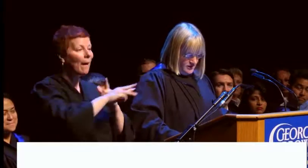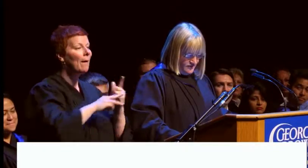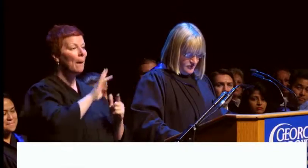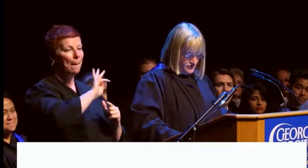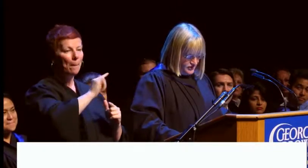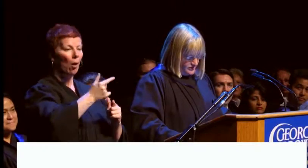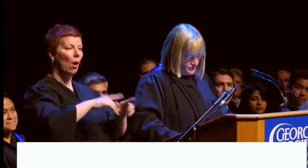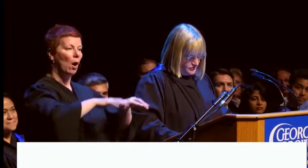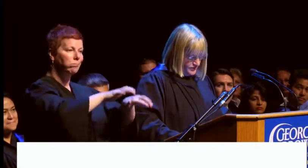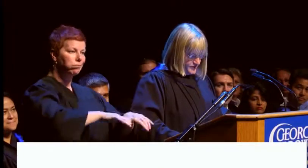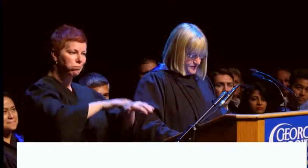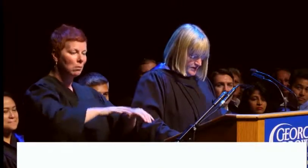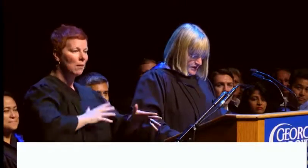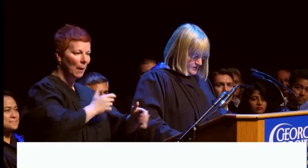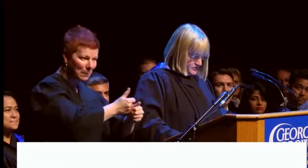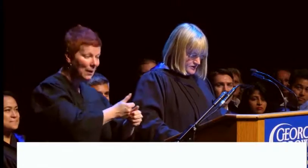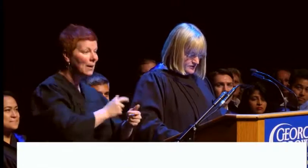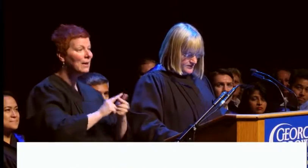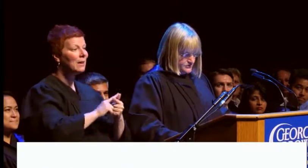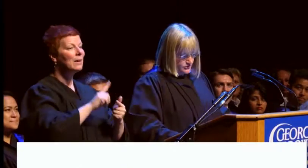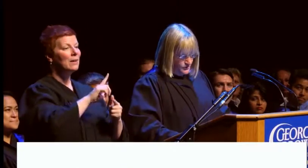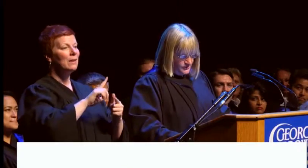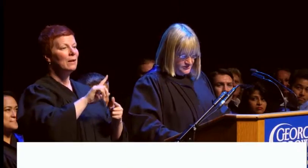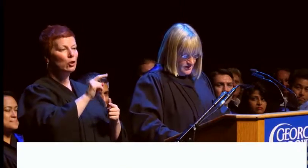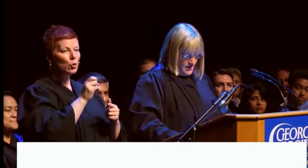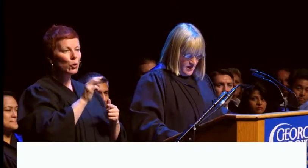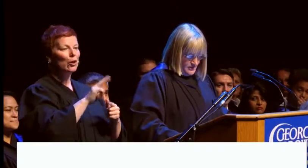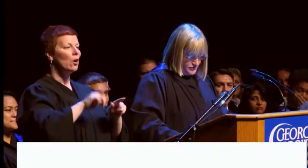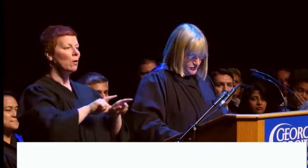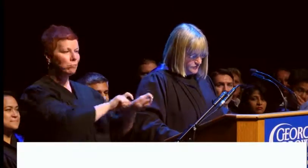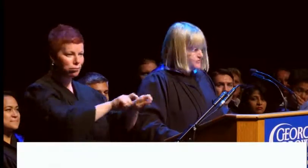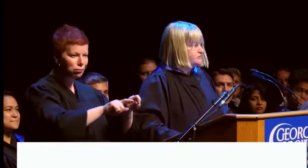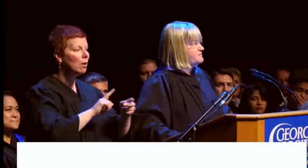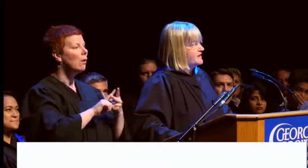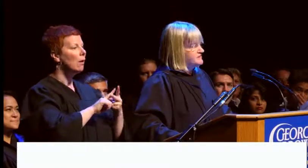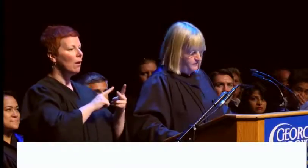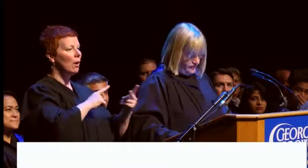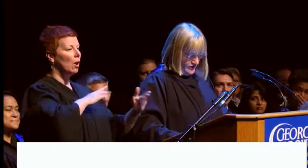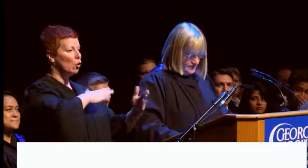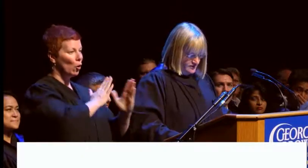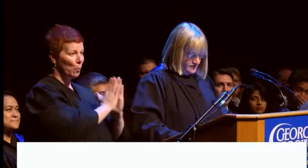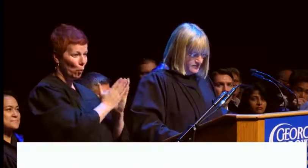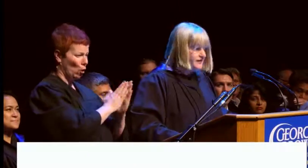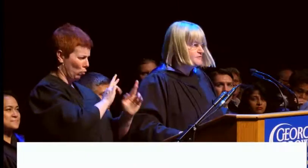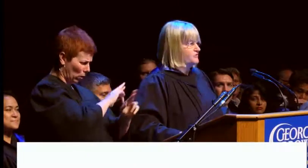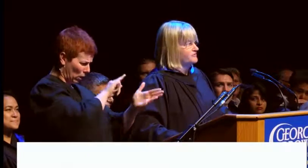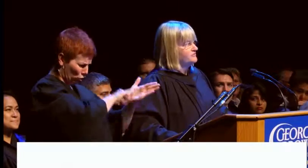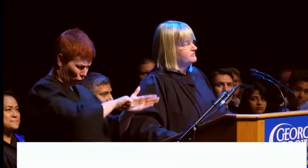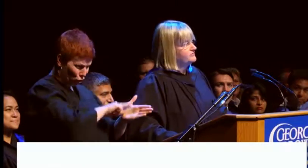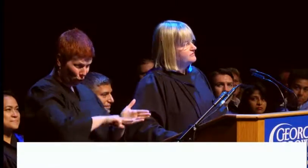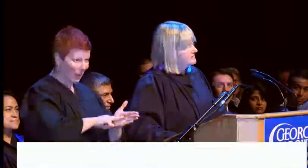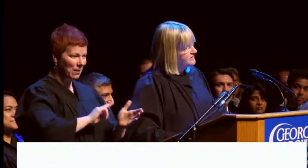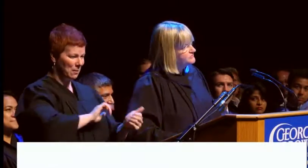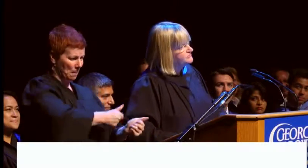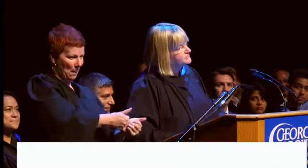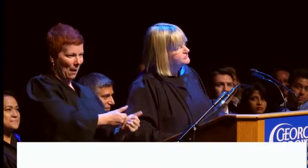FOLLOW THE CHATTER ON TWITTER, TWEET THE QUESTION OF THE DAY, TWEET OUR LATEST COOKBOOKS, MAKE SURE THE COMPUTER WAS BACKED UP, THEN I PUT THE FLOAT IN THE CASH REGISTER